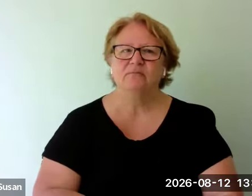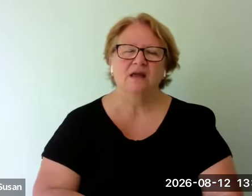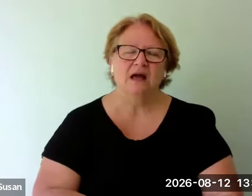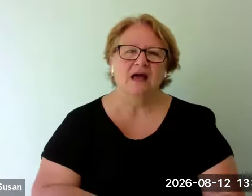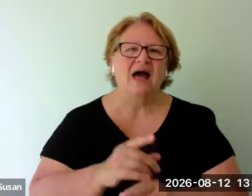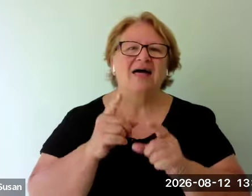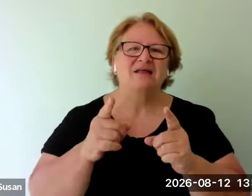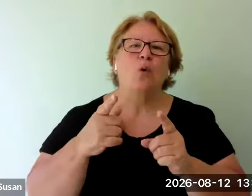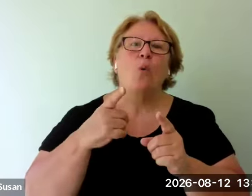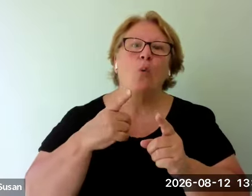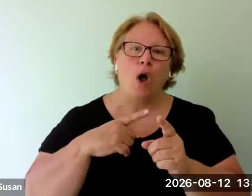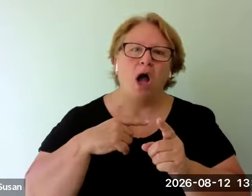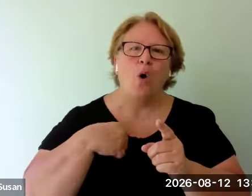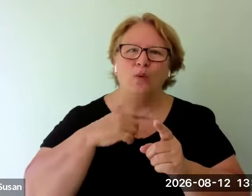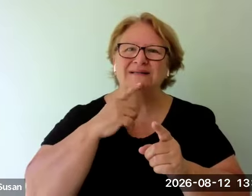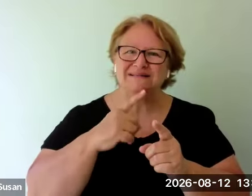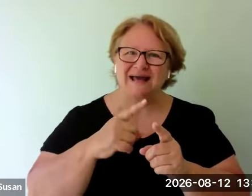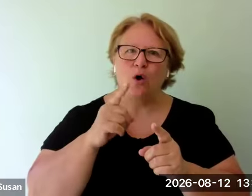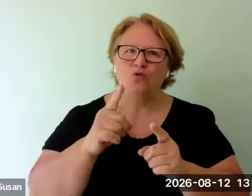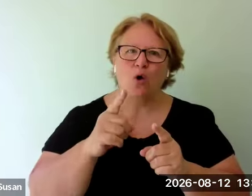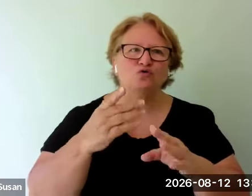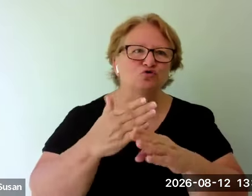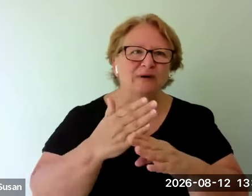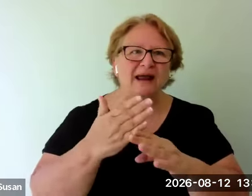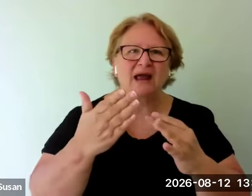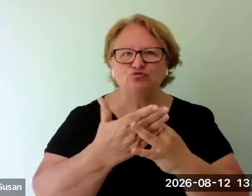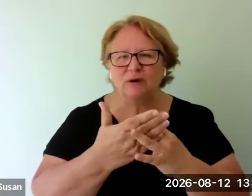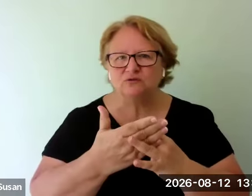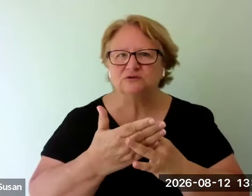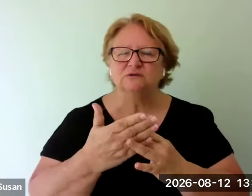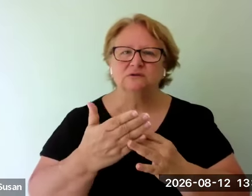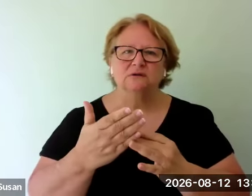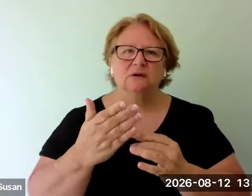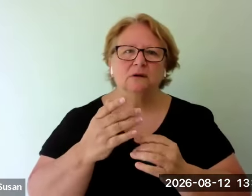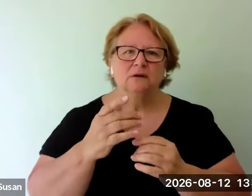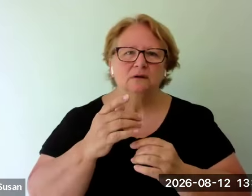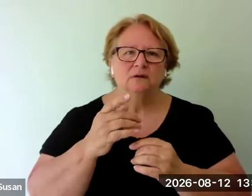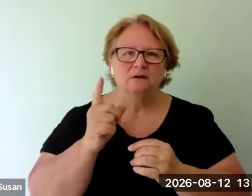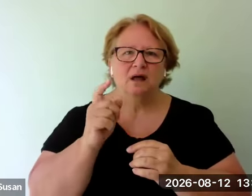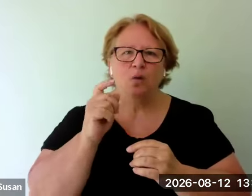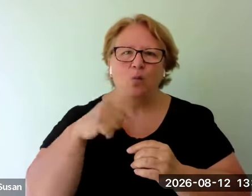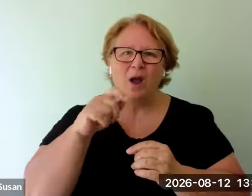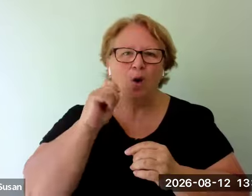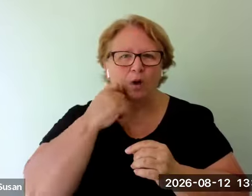almost eight years post-PhD but have lots of interruptions due to care, et cetera, what the position is. CATHERINE: